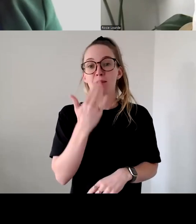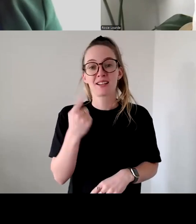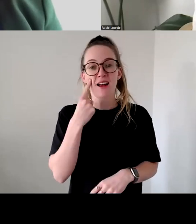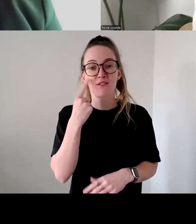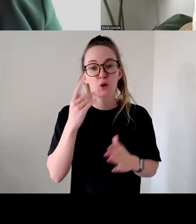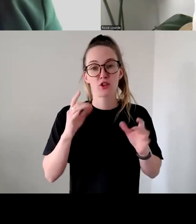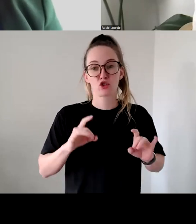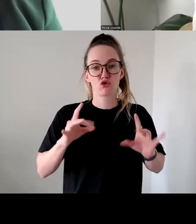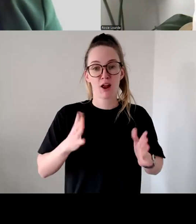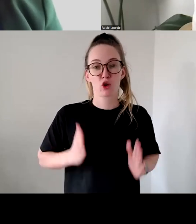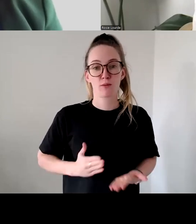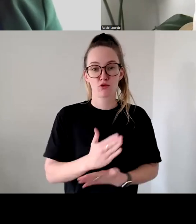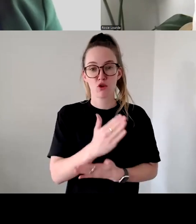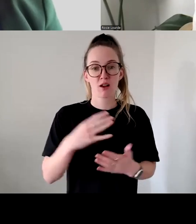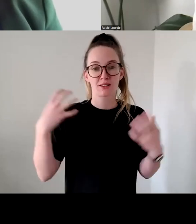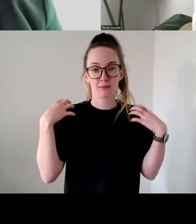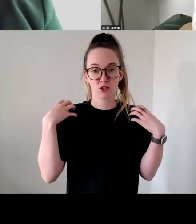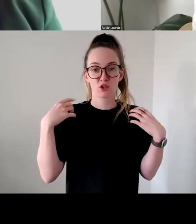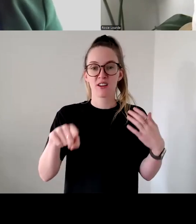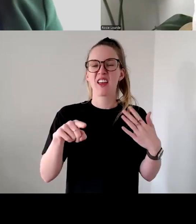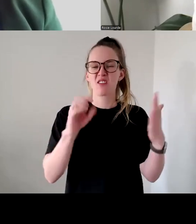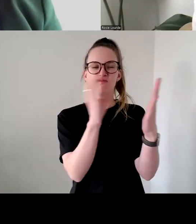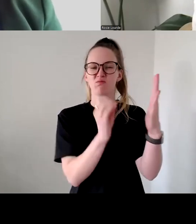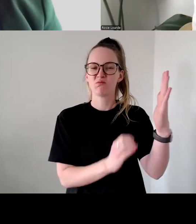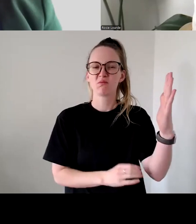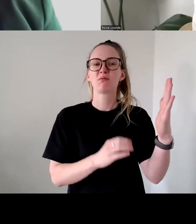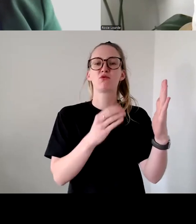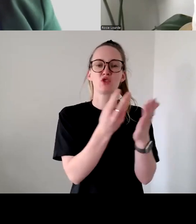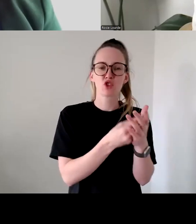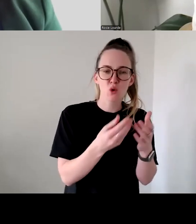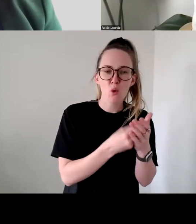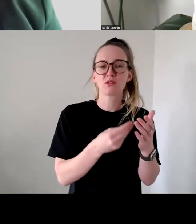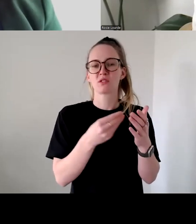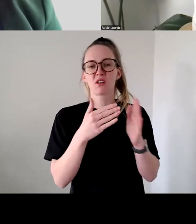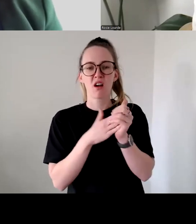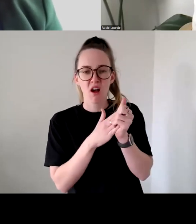they have published a range of resources and guidance, including guidance for small